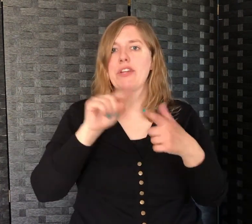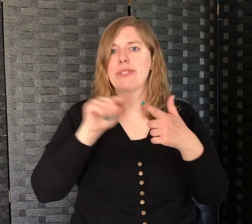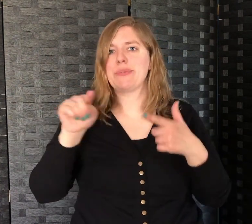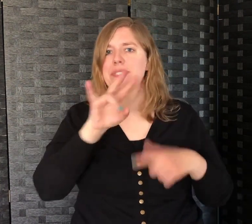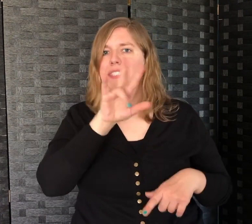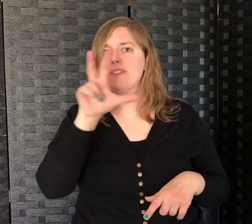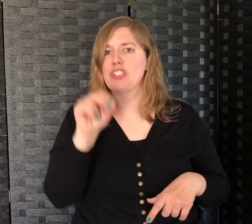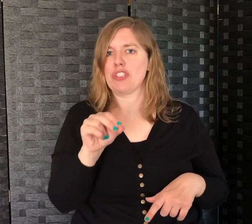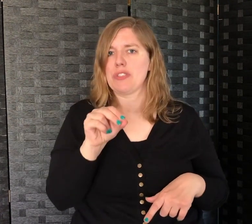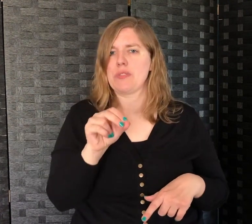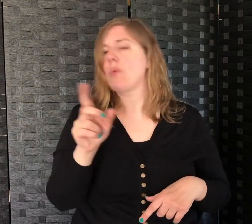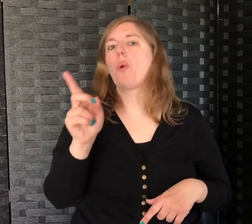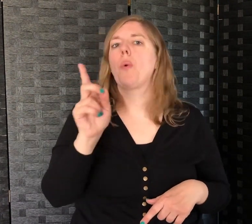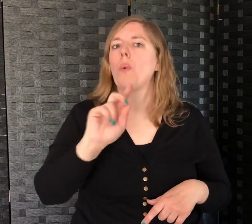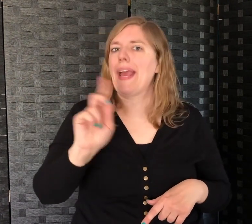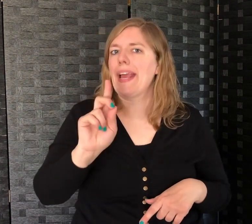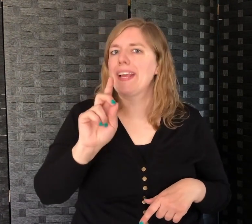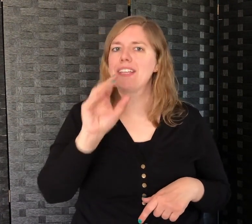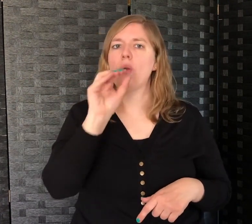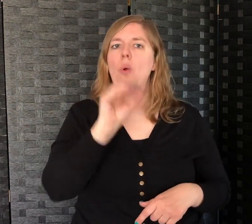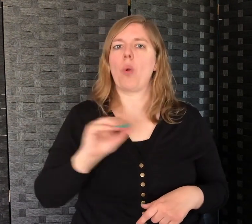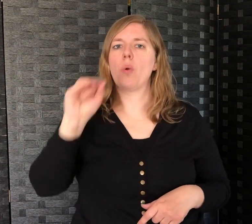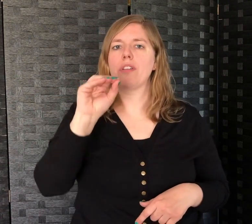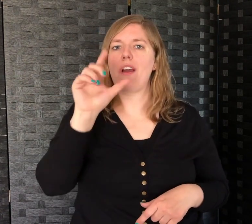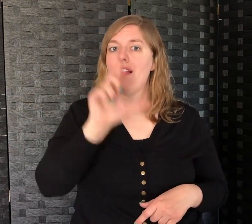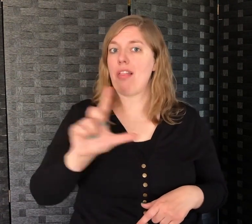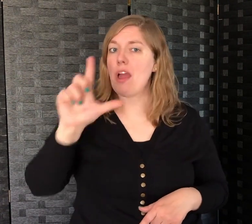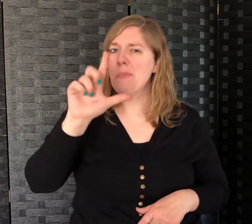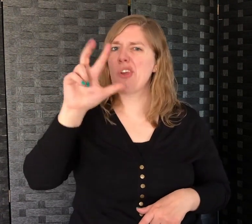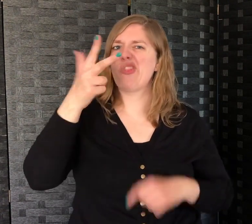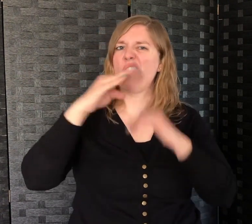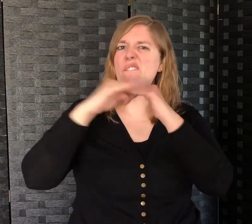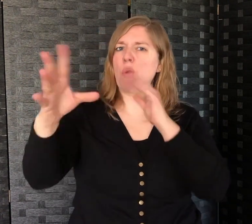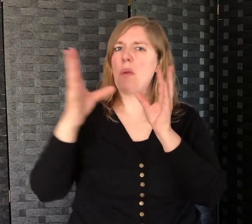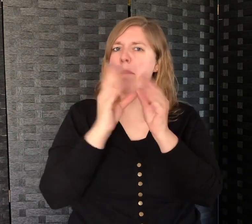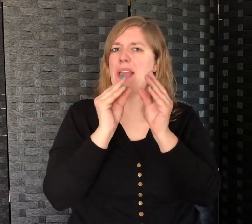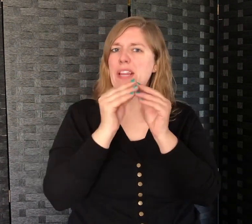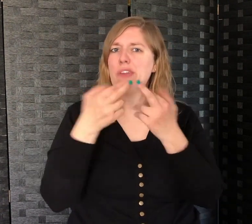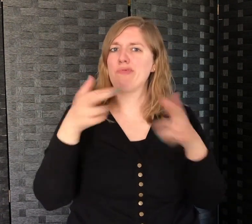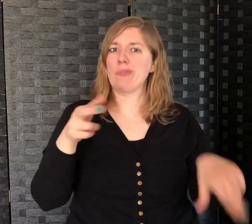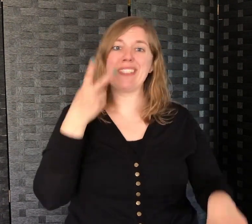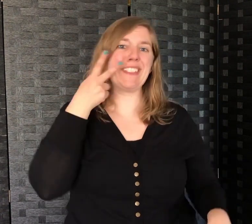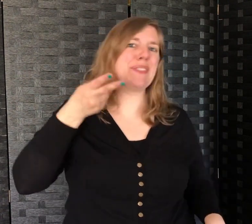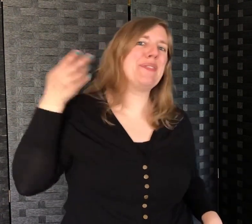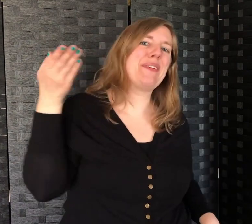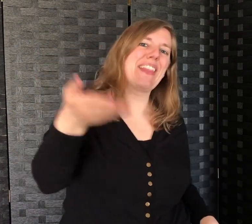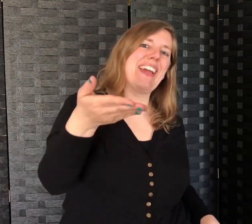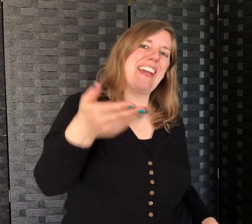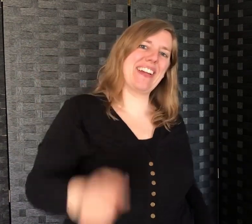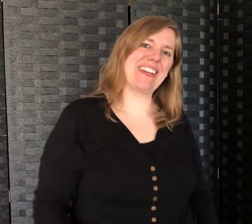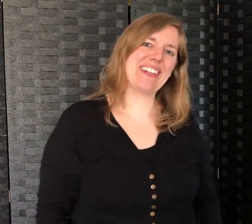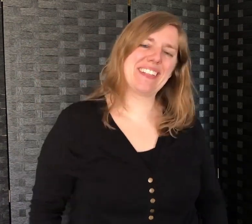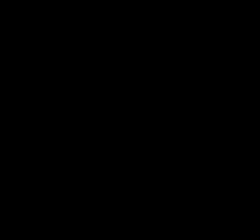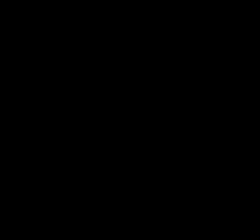5:30 to 7:30 pm Where: Owatonna Public Library, Third Floor meeting room. See you there!